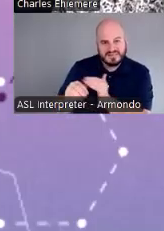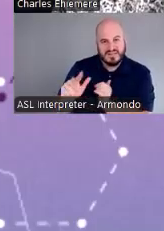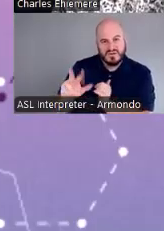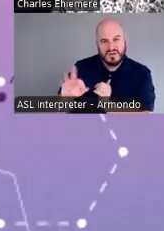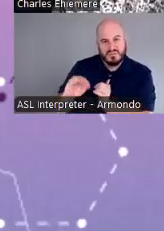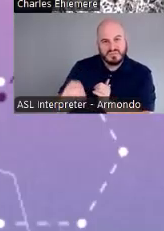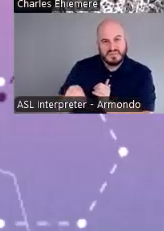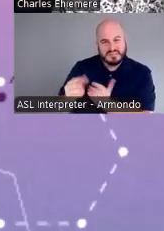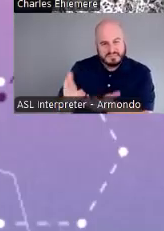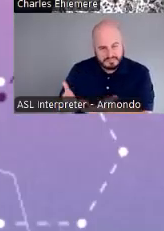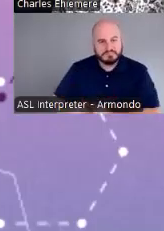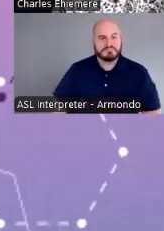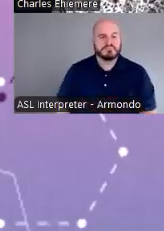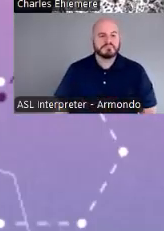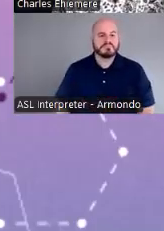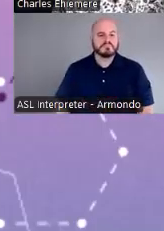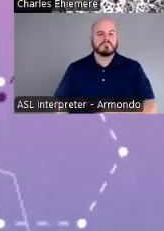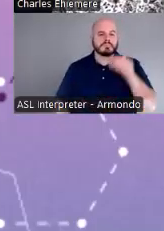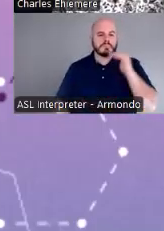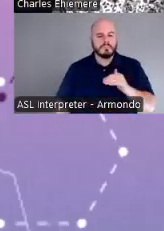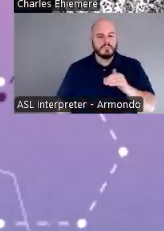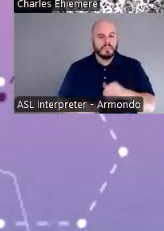Then it provides real-time analytics